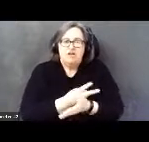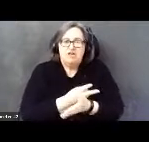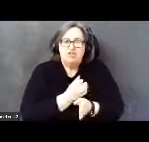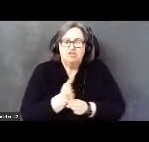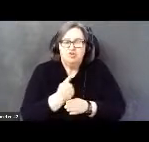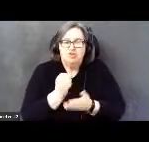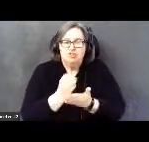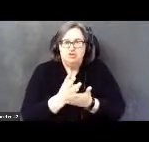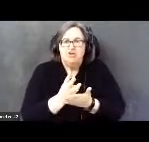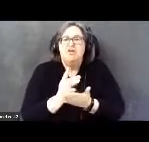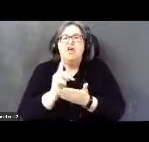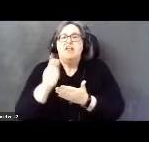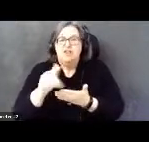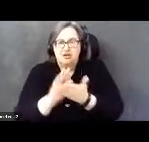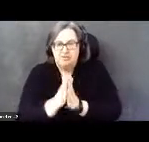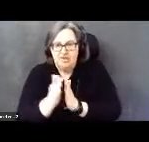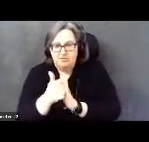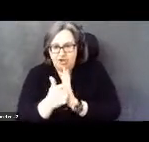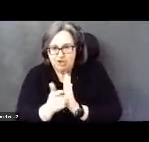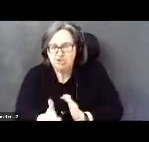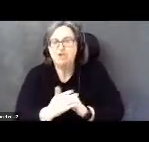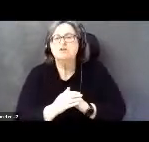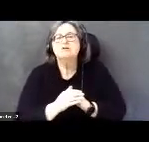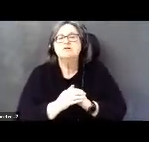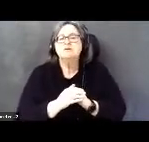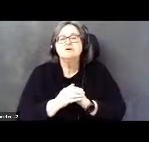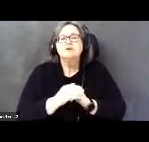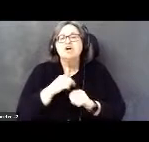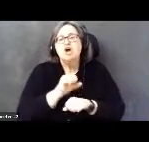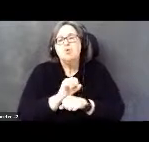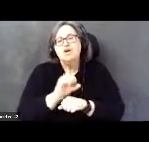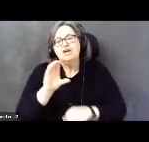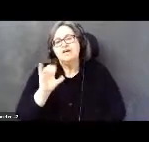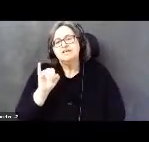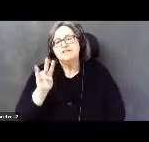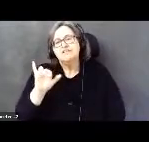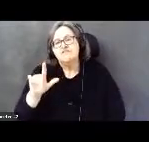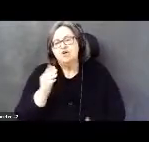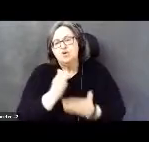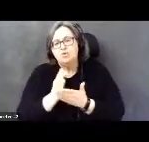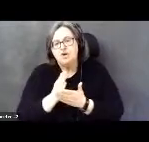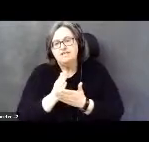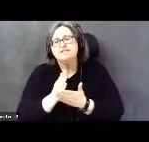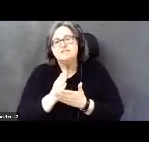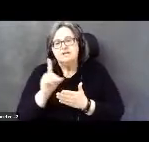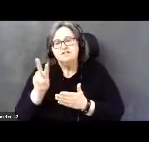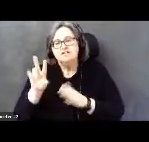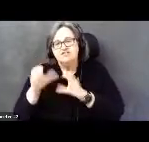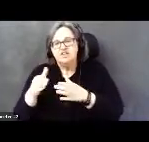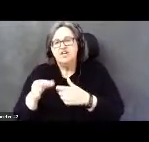and become an attorney. I work in the civil rights division and in the special litigation session. I'm